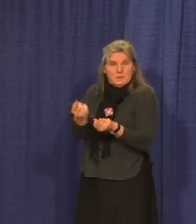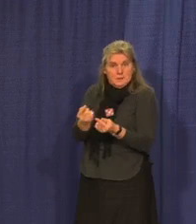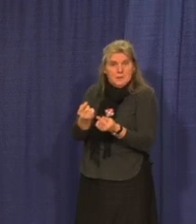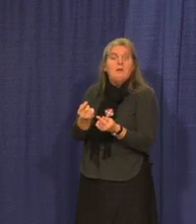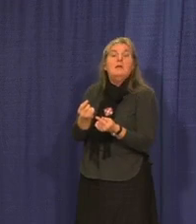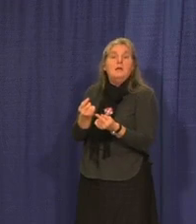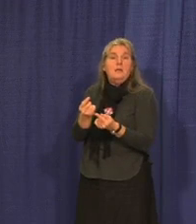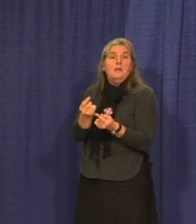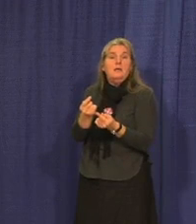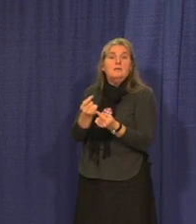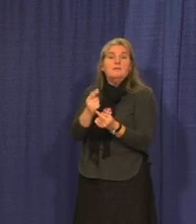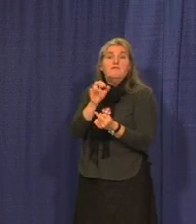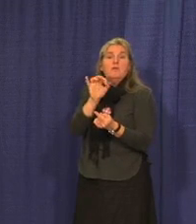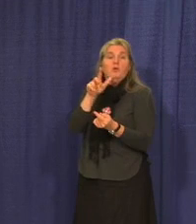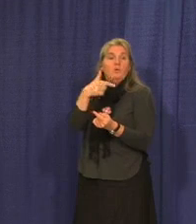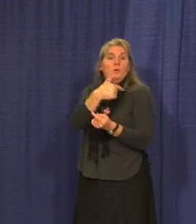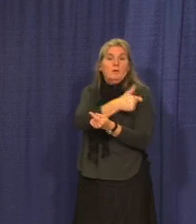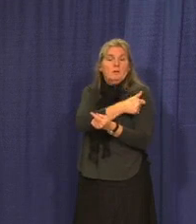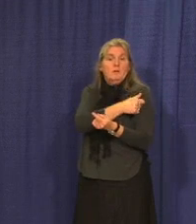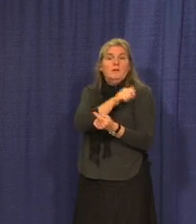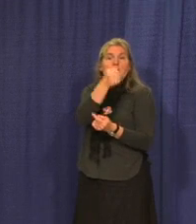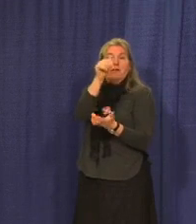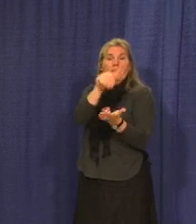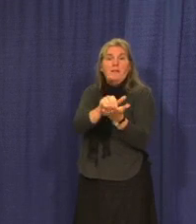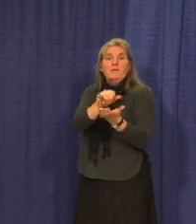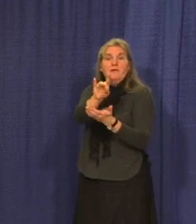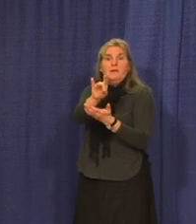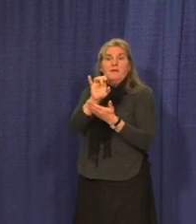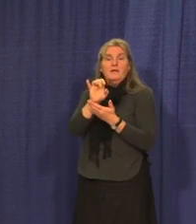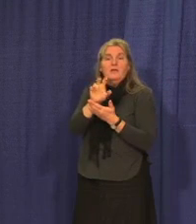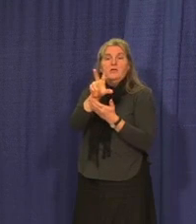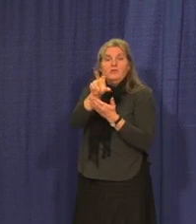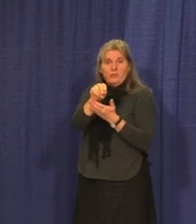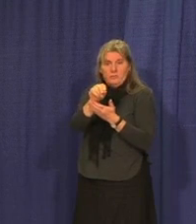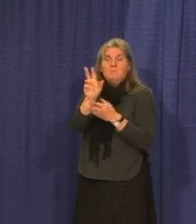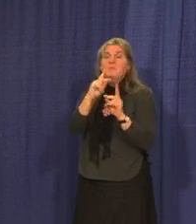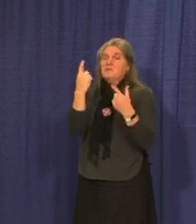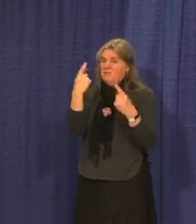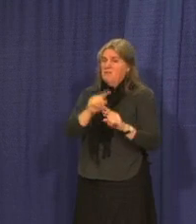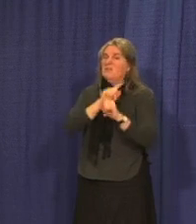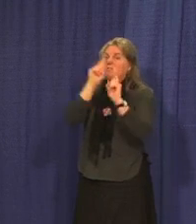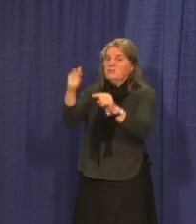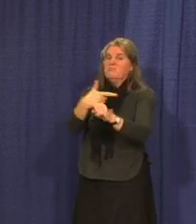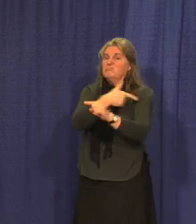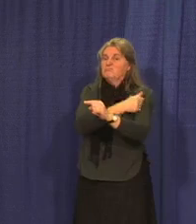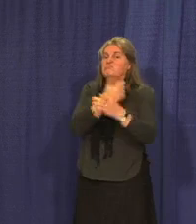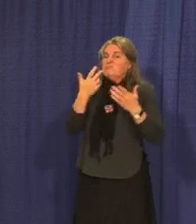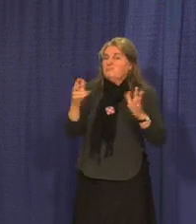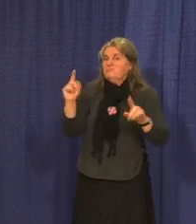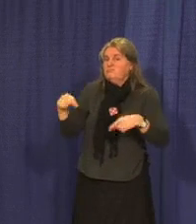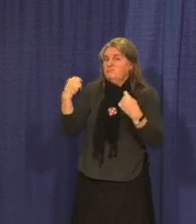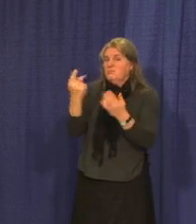During the first few weeks of the flu campaign, 10,830